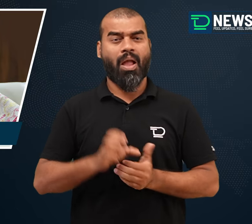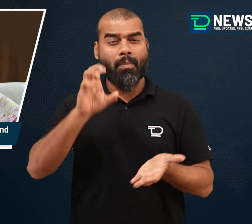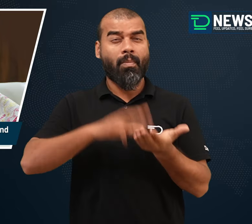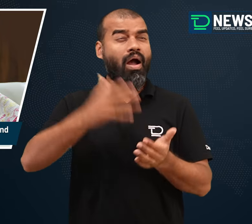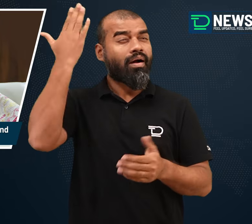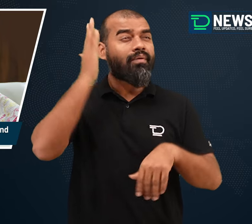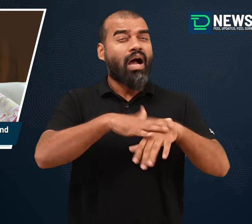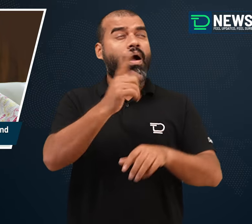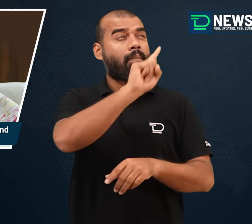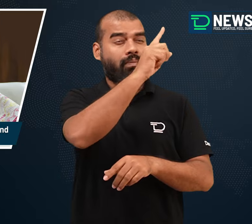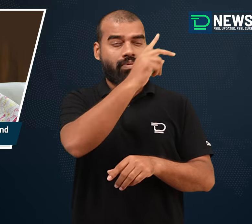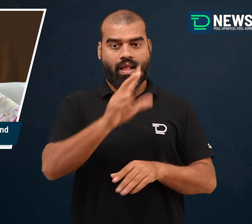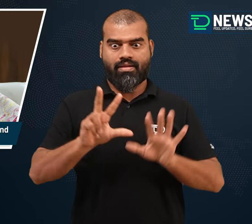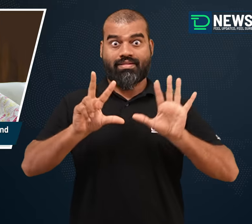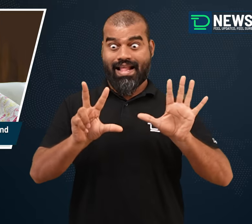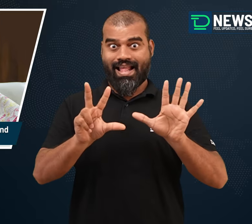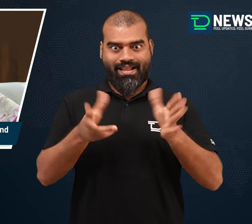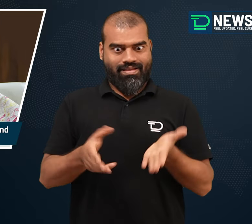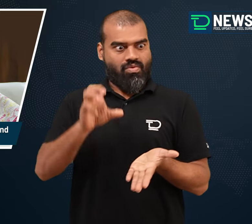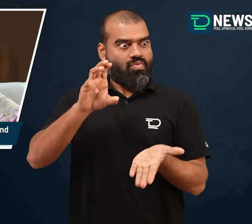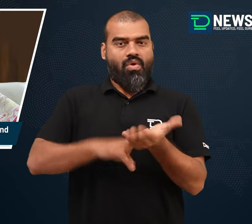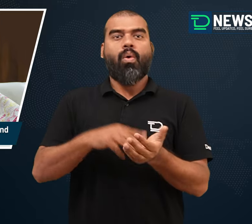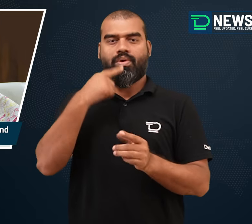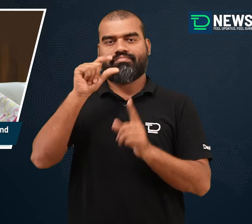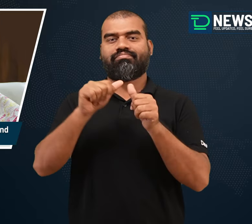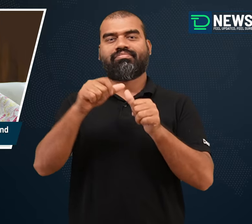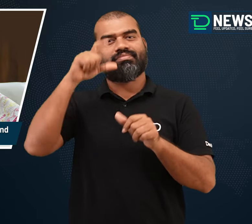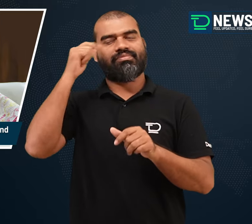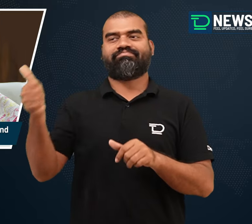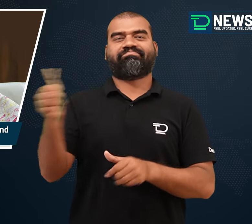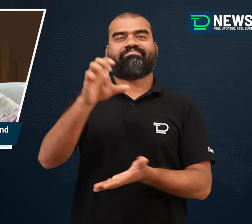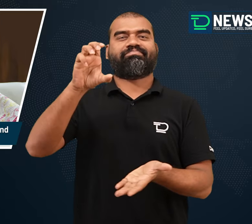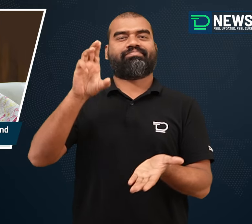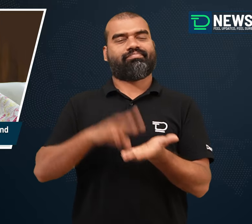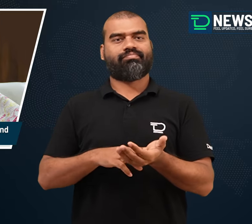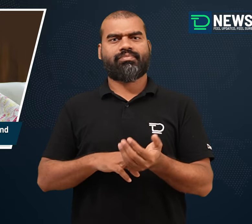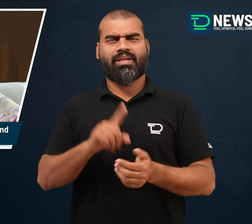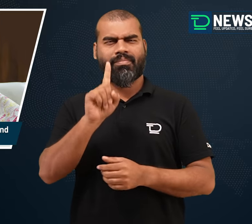Atishi Marlena took charge as the 8th Chief Minister of Delhi.